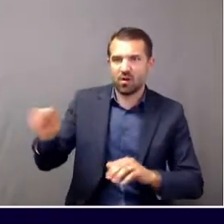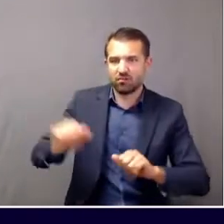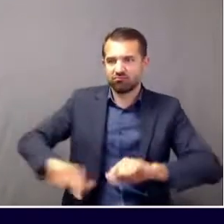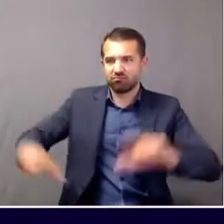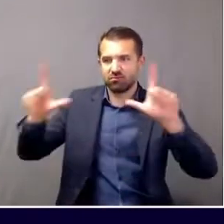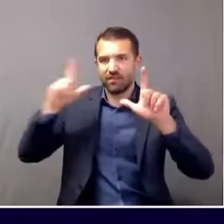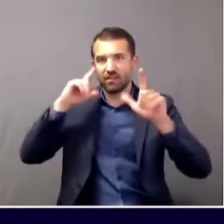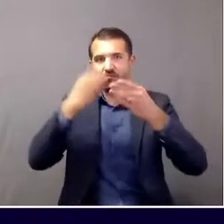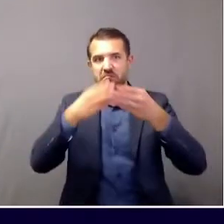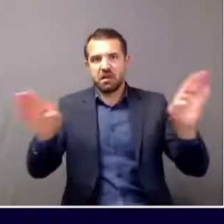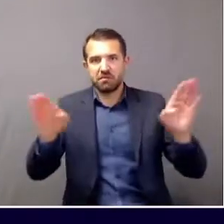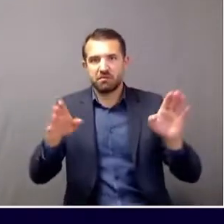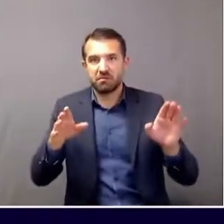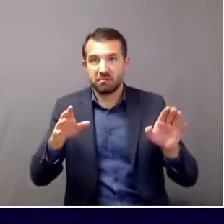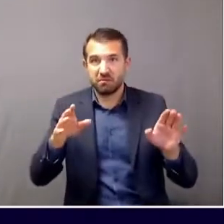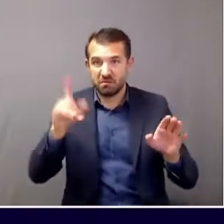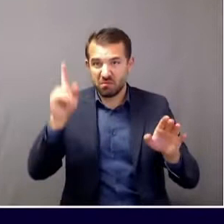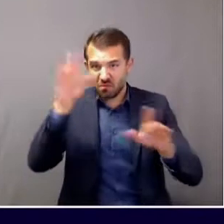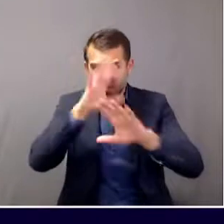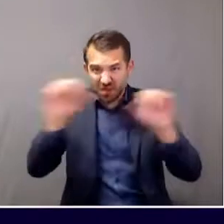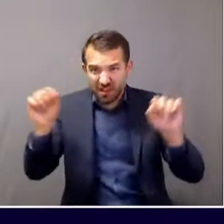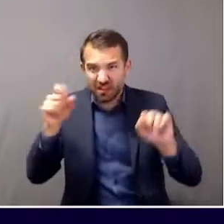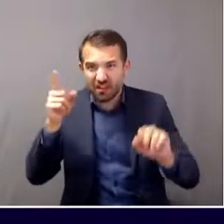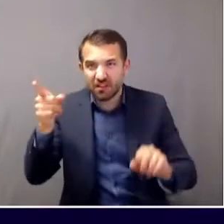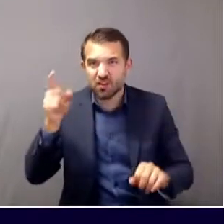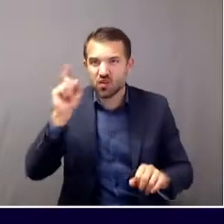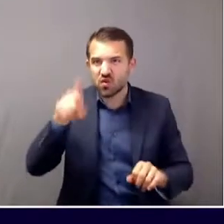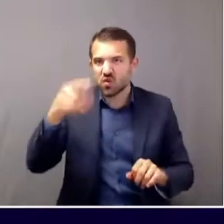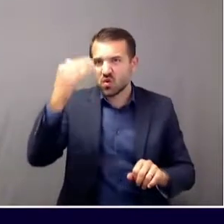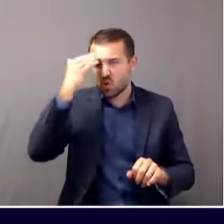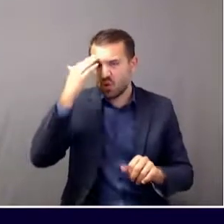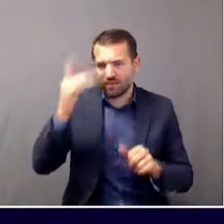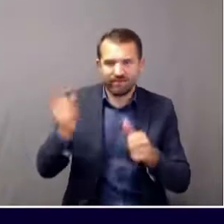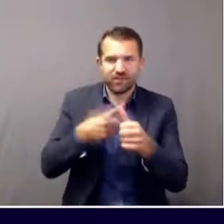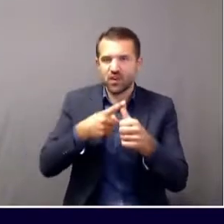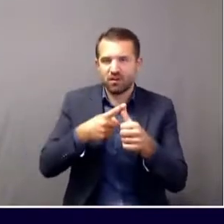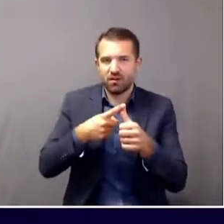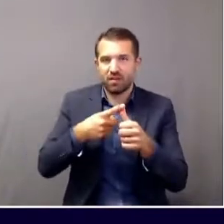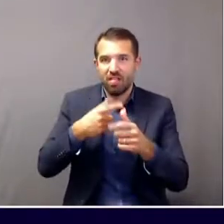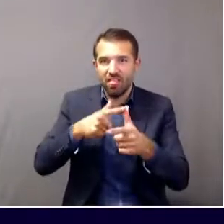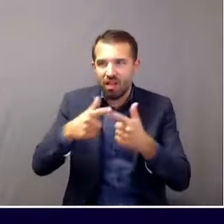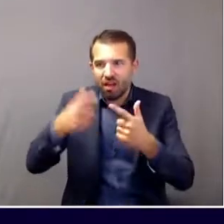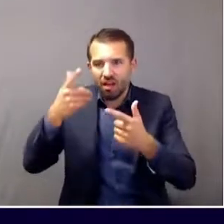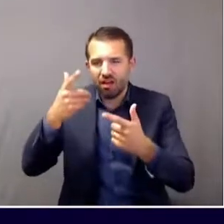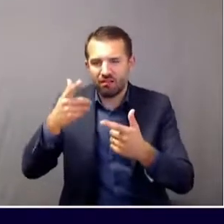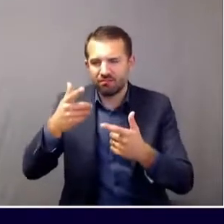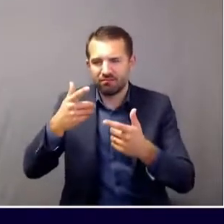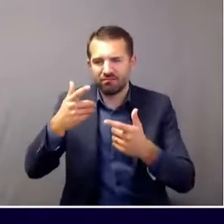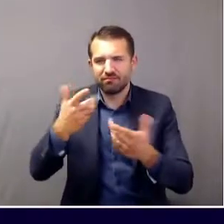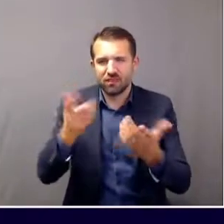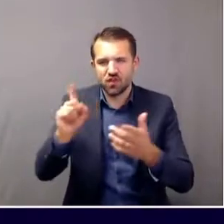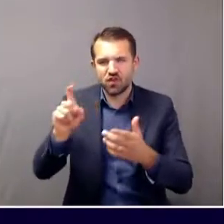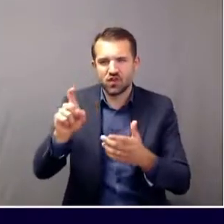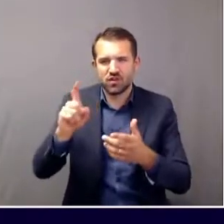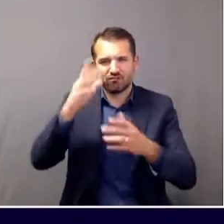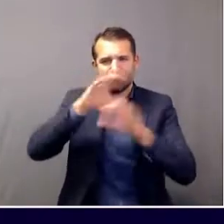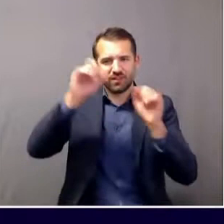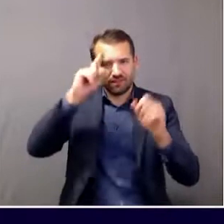that in a useful way sure I can assure you I can take